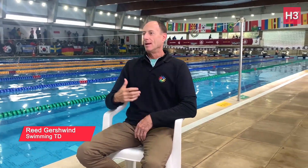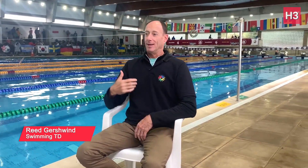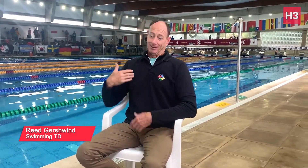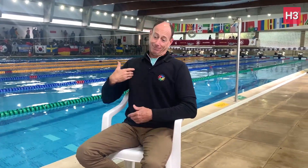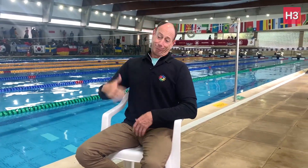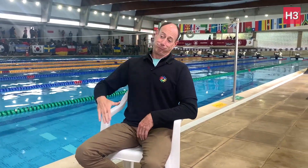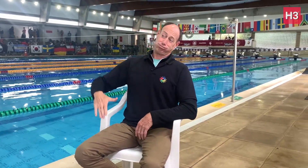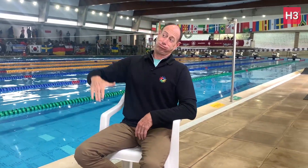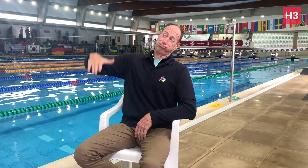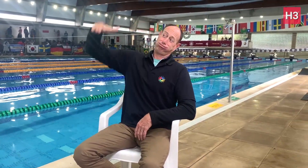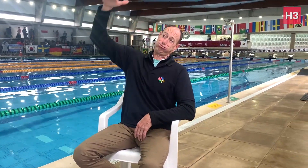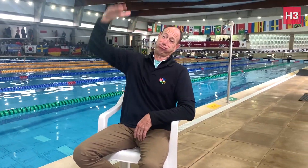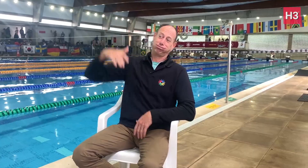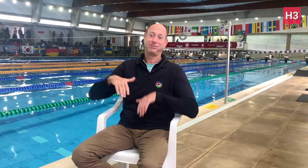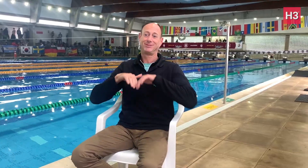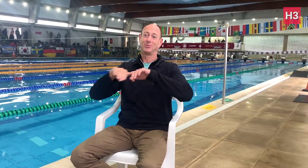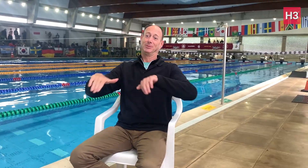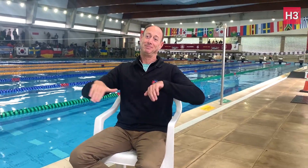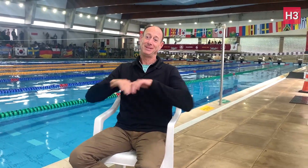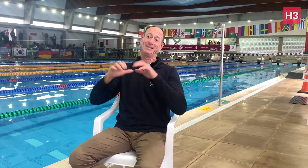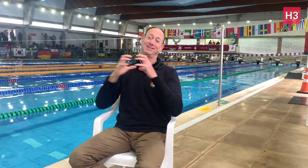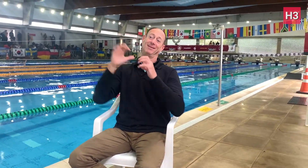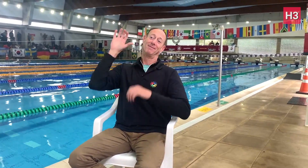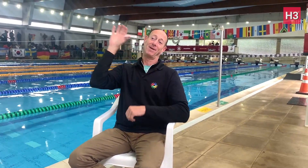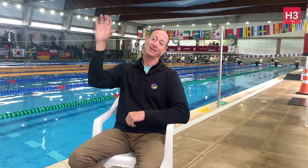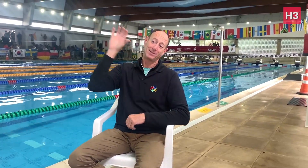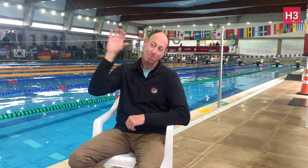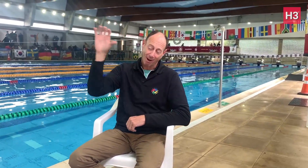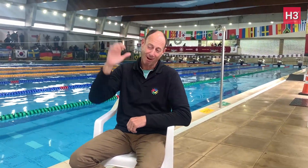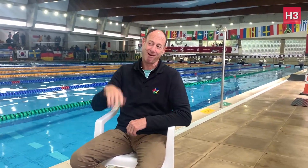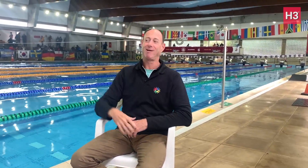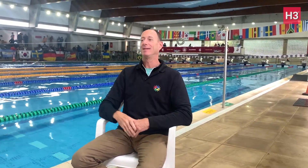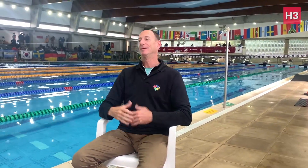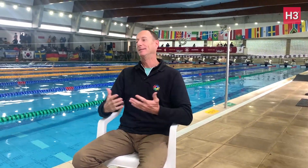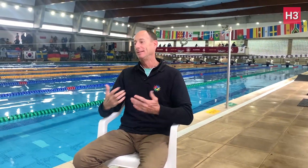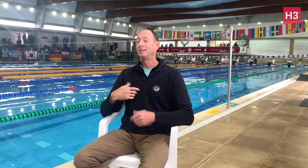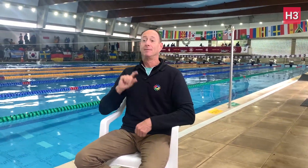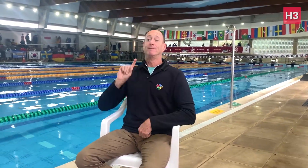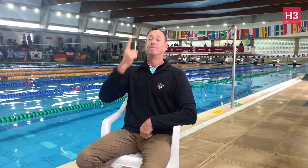I grew up swimming and playing Handballs.